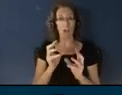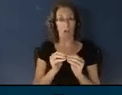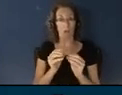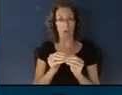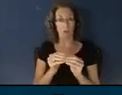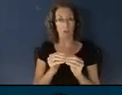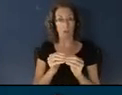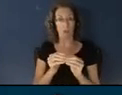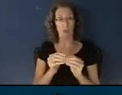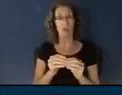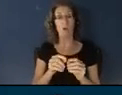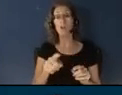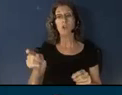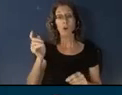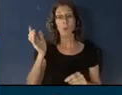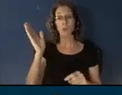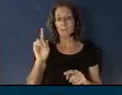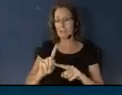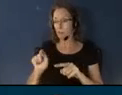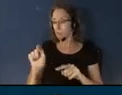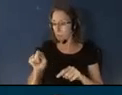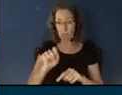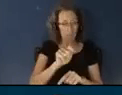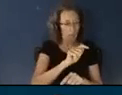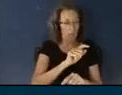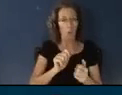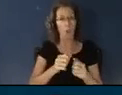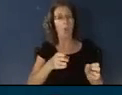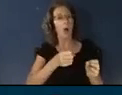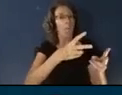the presenters for those different types of presentations will be uploading to those spaces